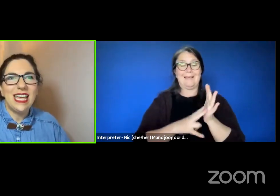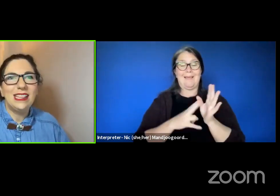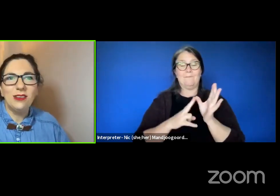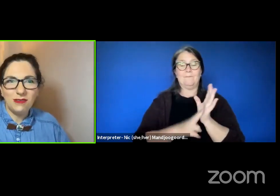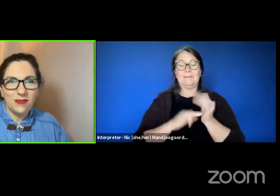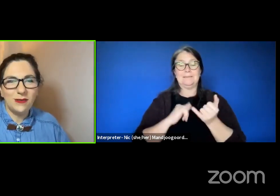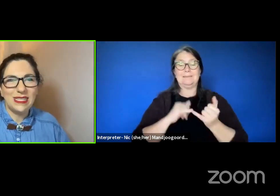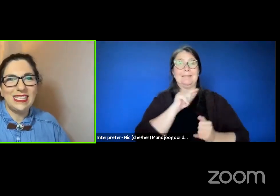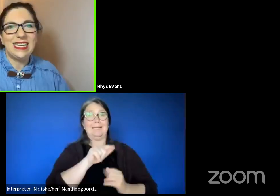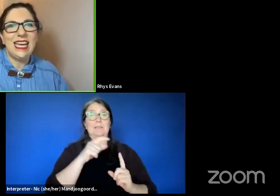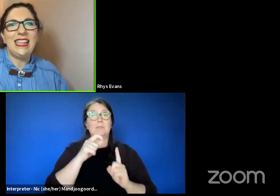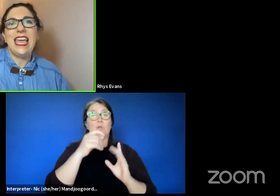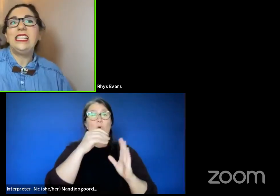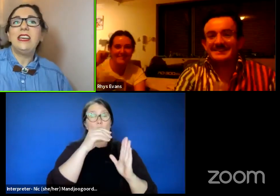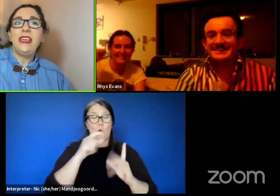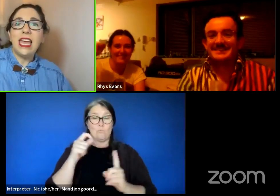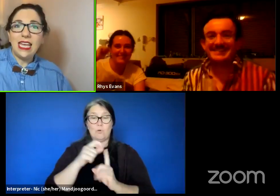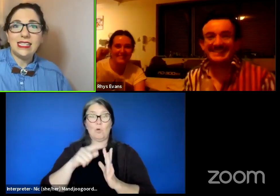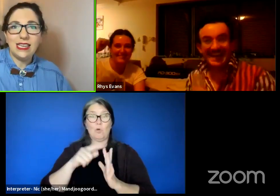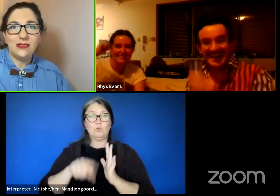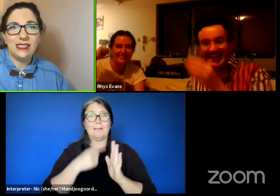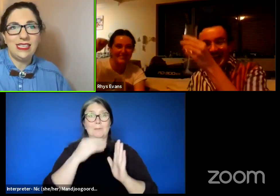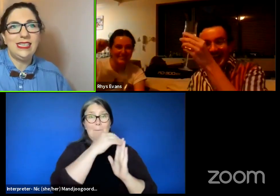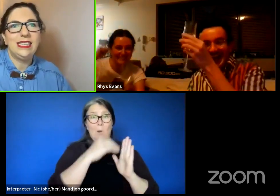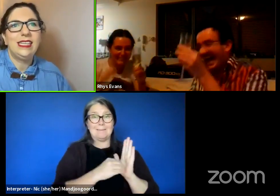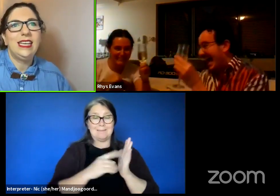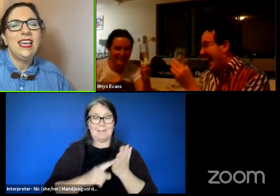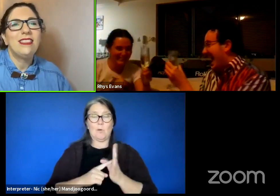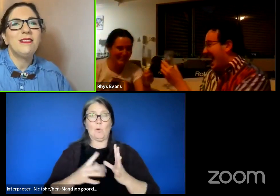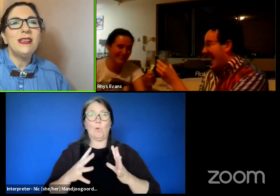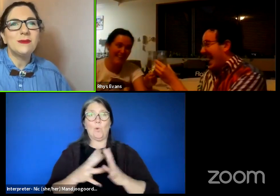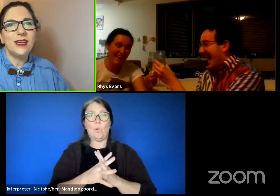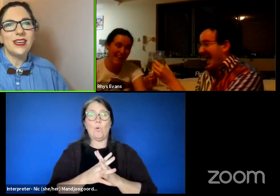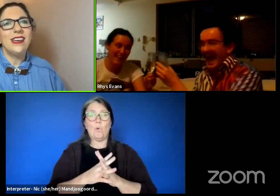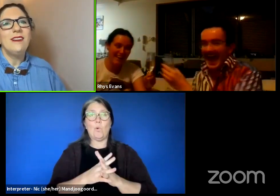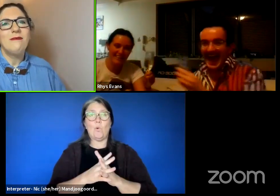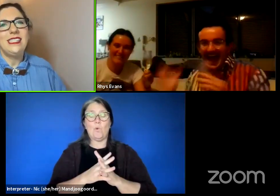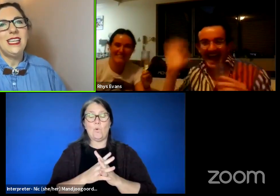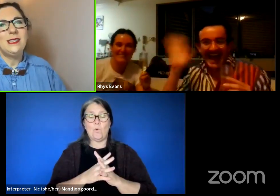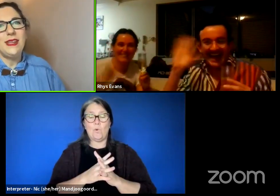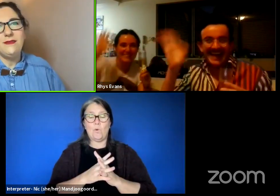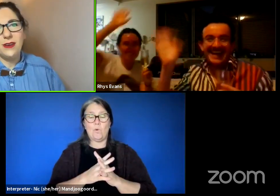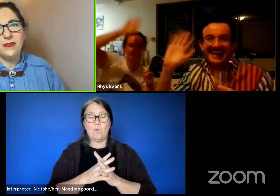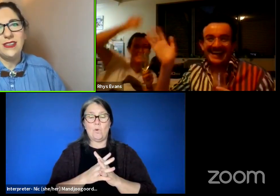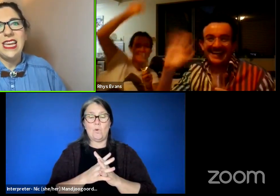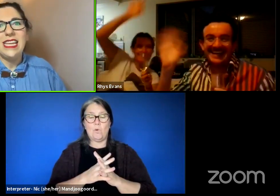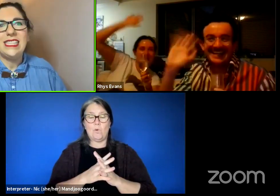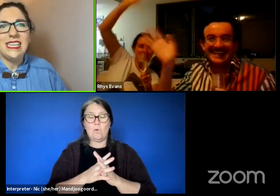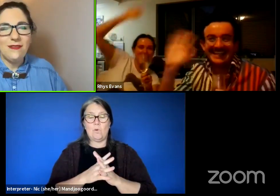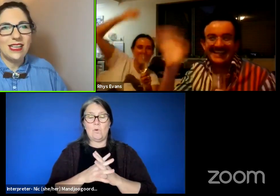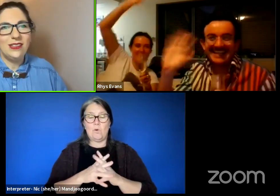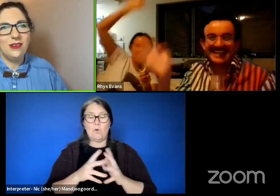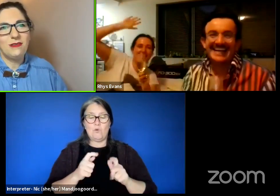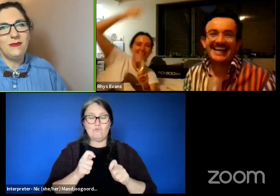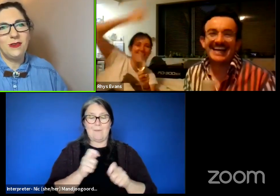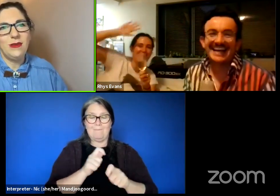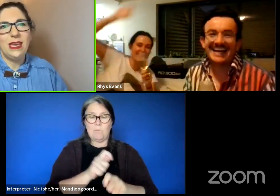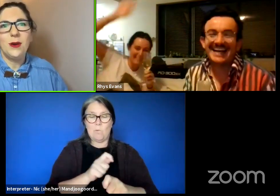reese Evans, race, him is the reese Evans, race him is the e projects policy and law reform so projects policy and law reform so so that at the HIV. AIDS legal center, through AIDS legal center, through his